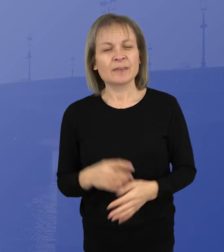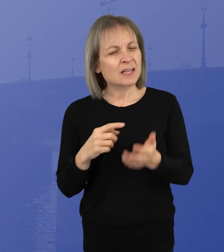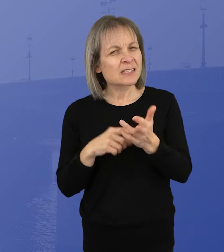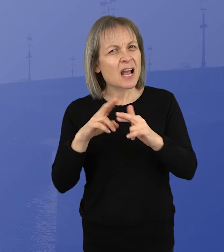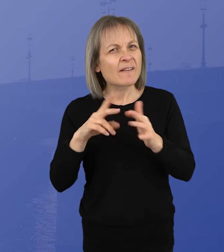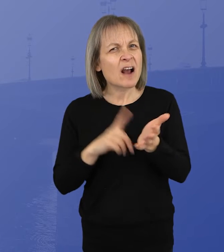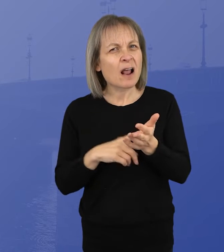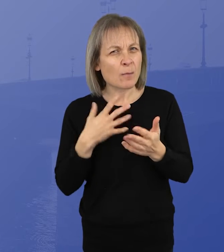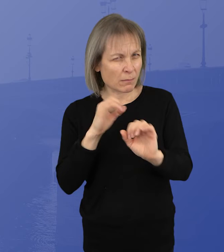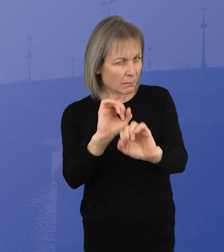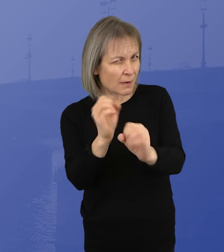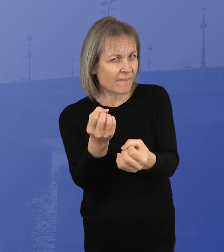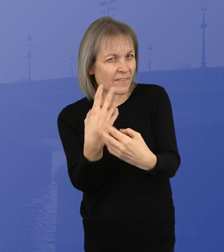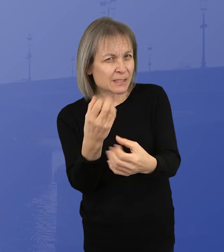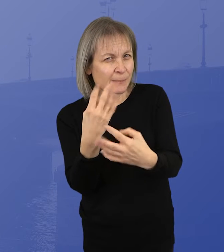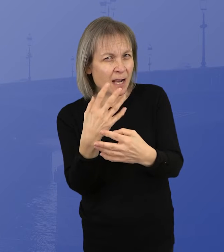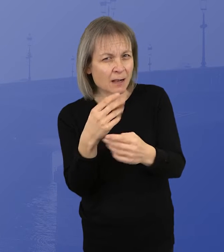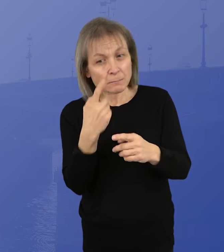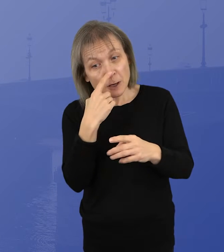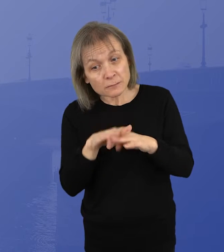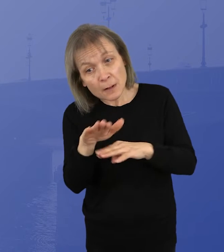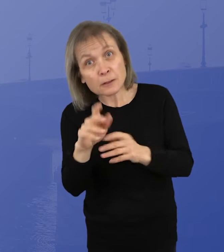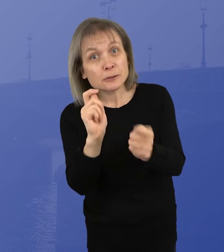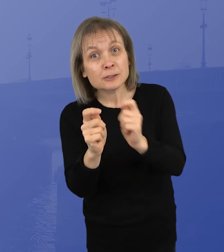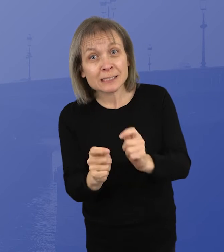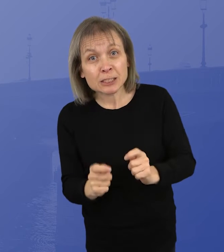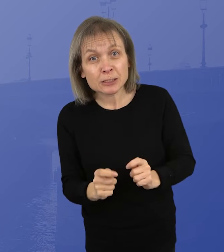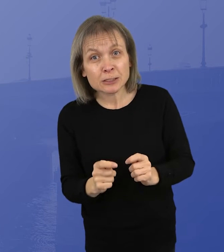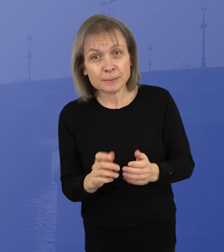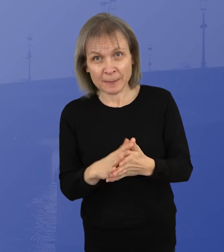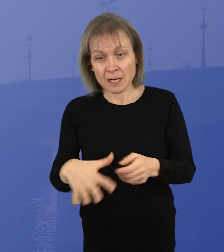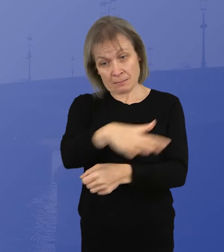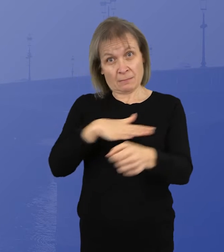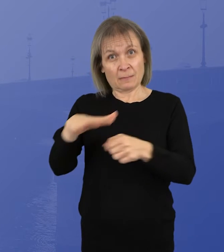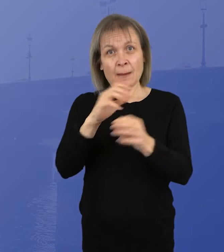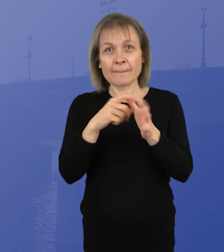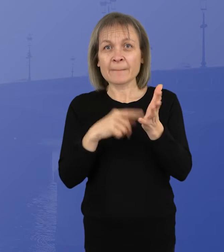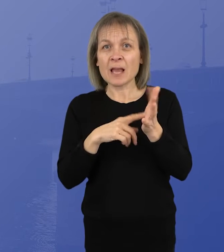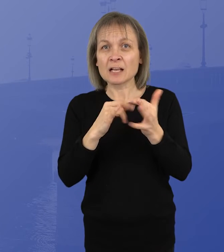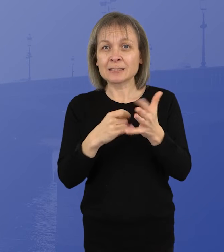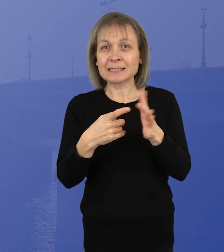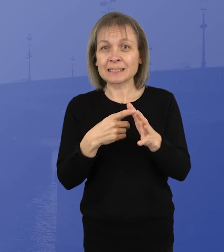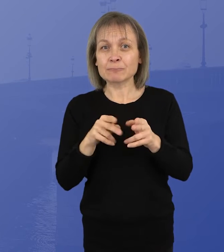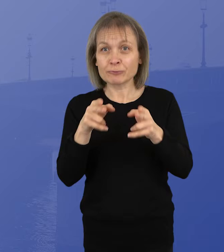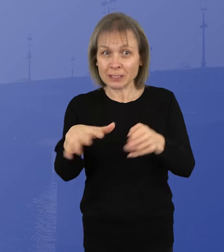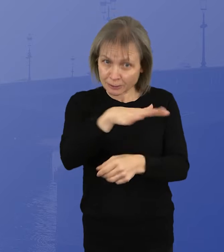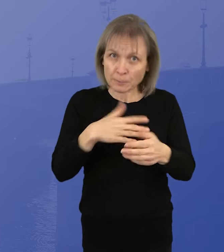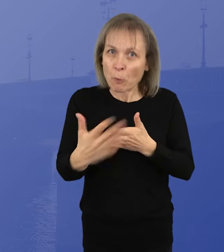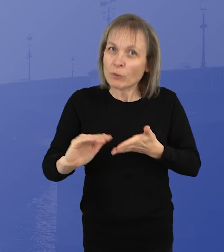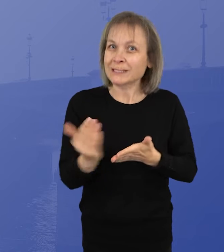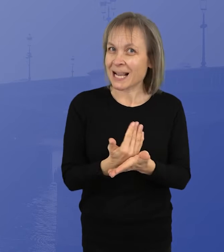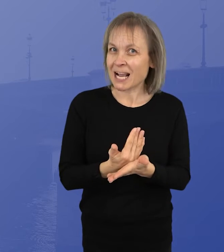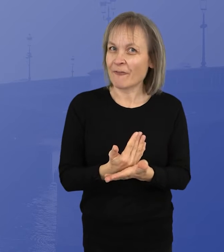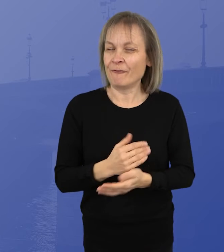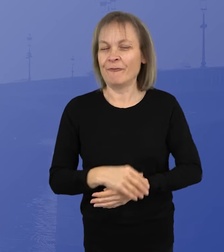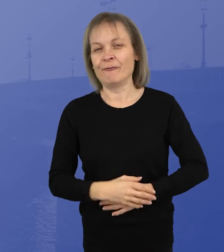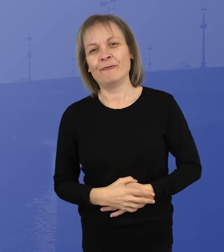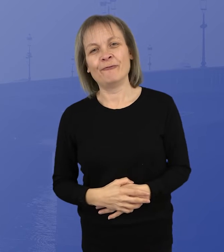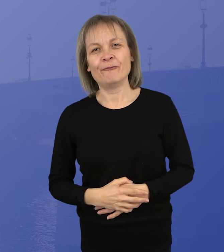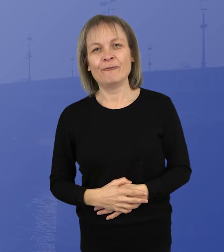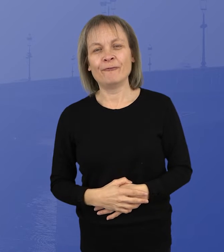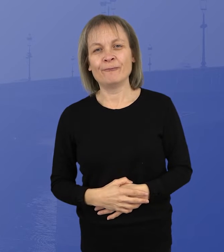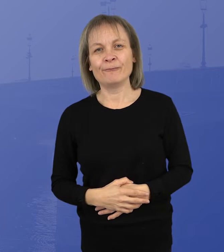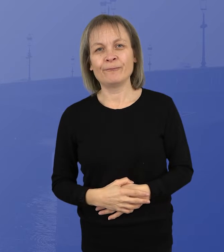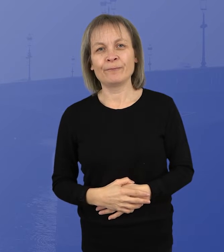TfL wants your feedback on the possible changes to make the area around Battersea Bridge safer.